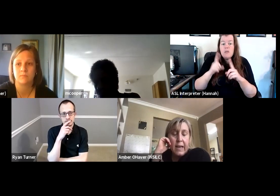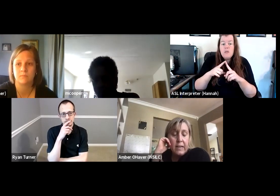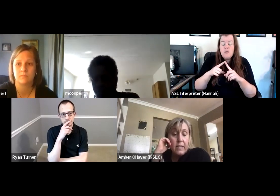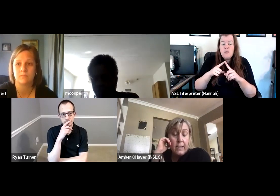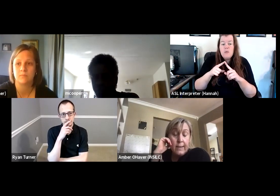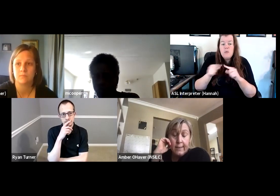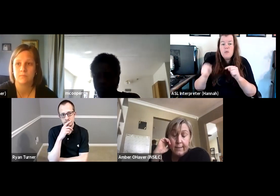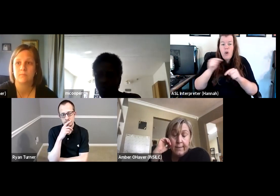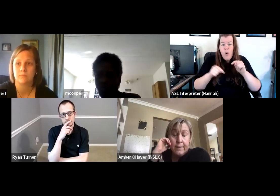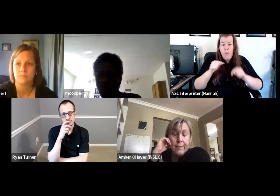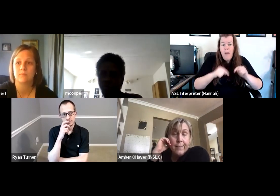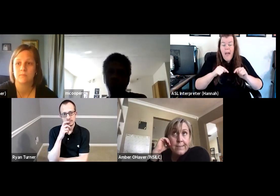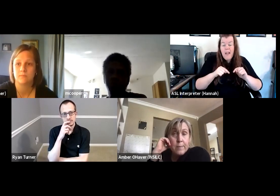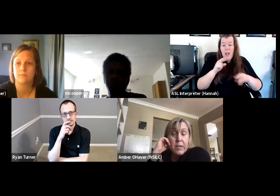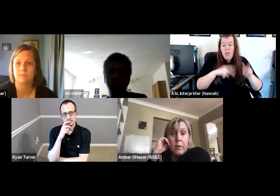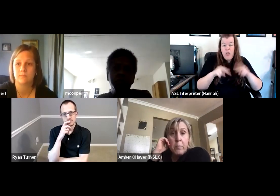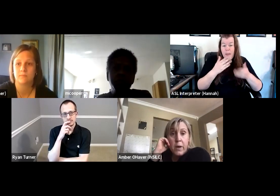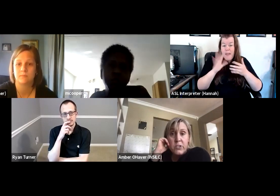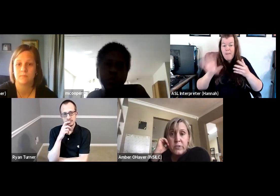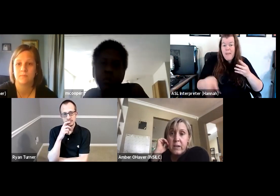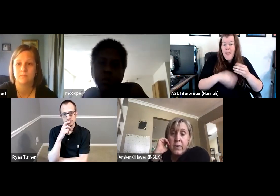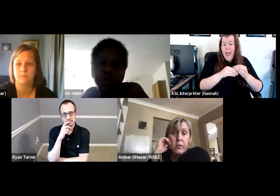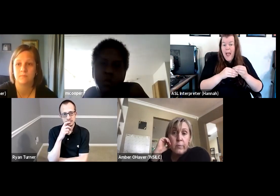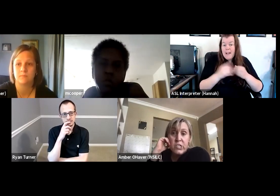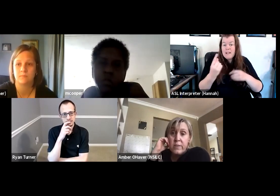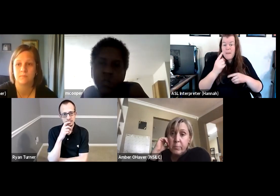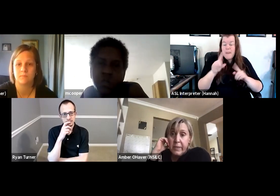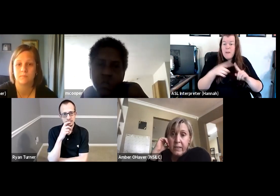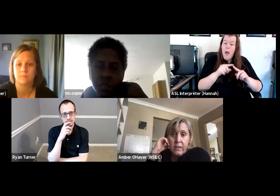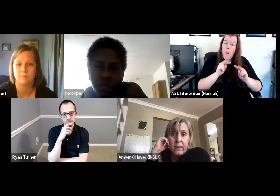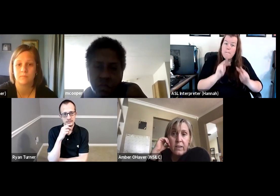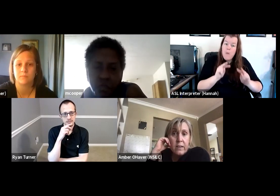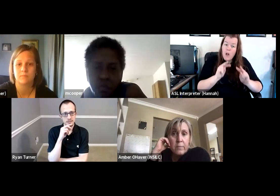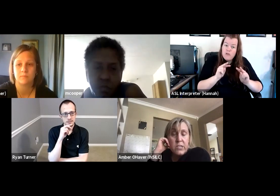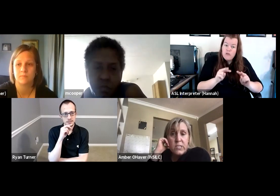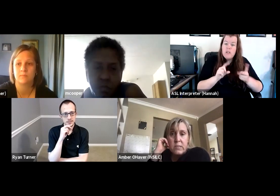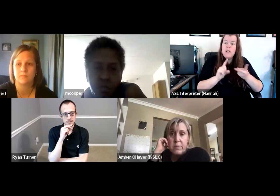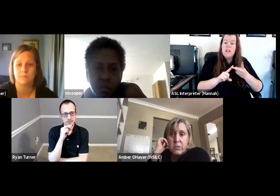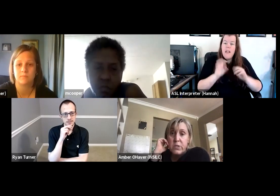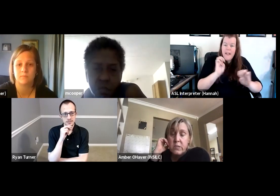adding in something around monitoring and evaluation of the plan um and just some benchmarks